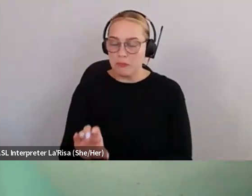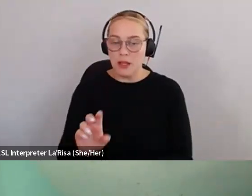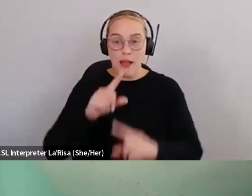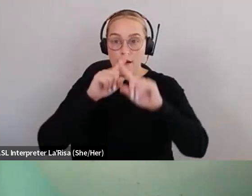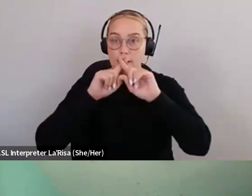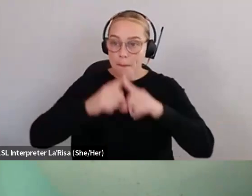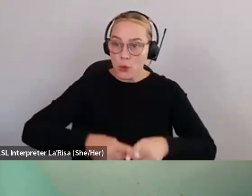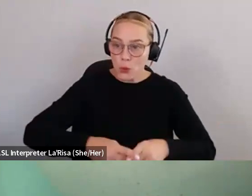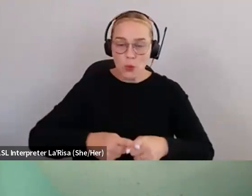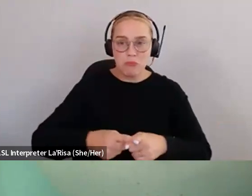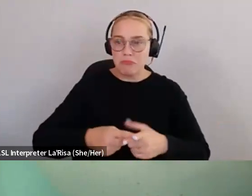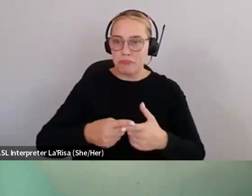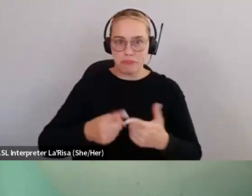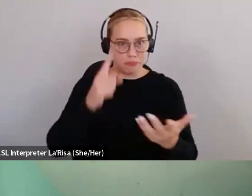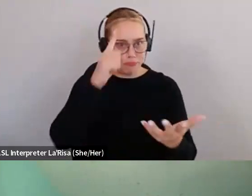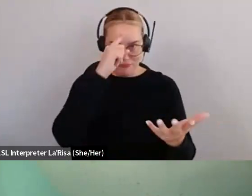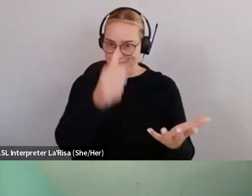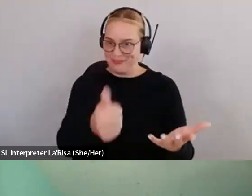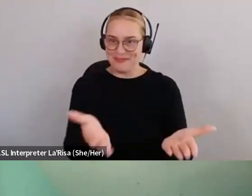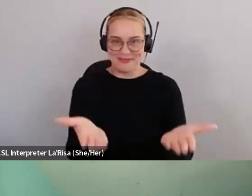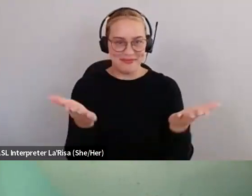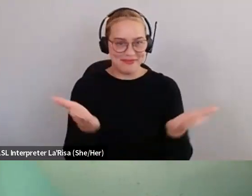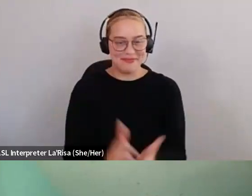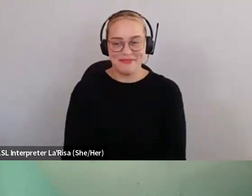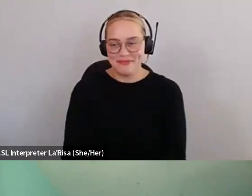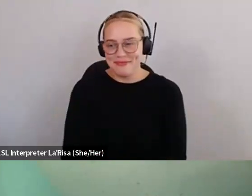Feel free to raise your hand or unmute or you can use the